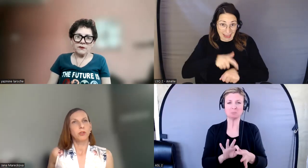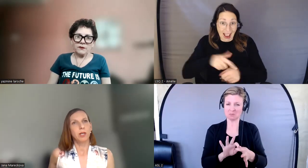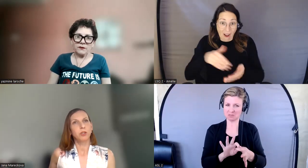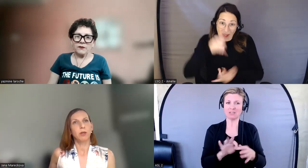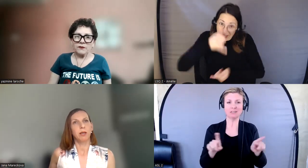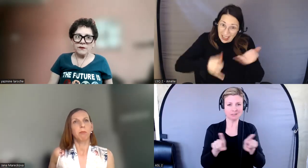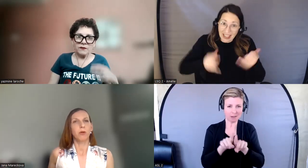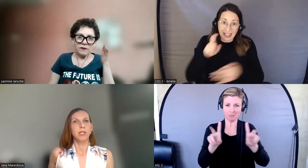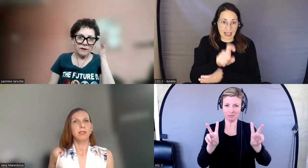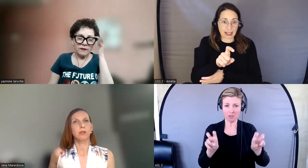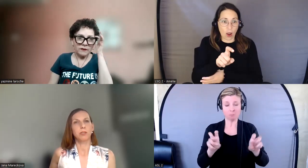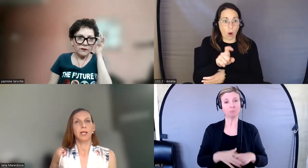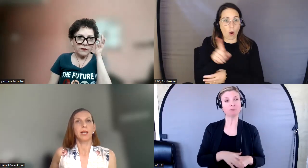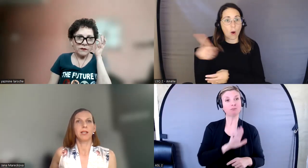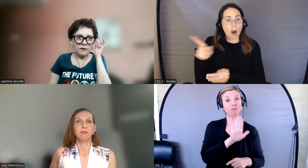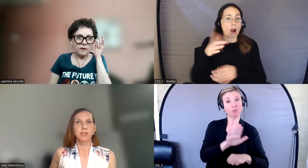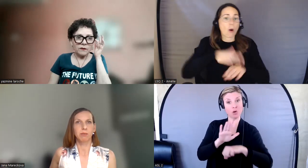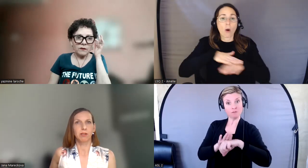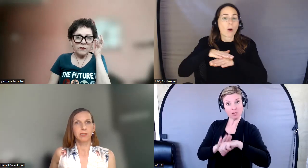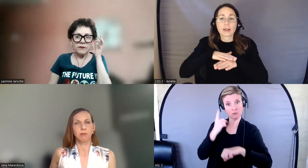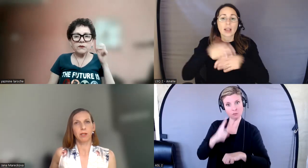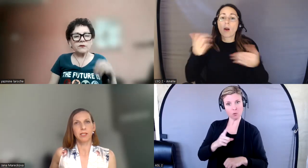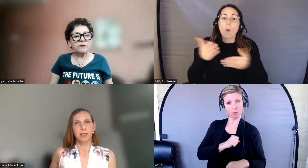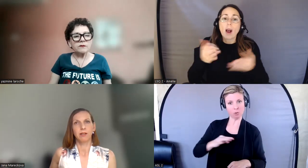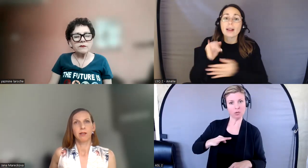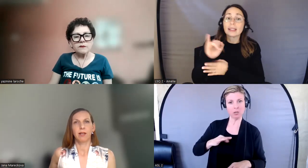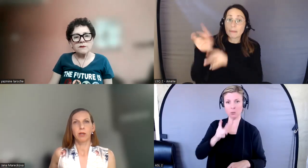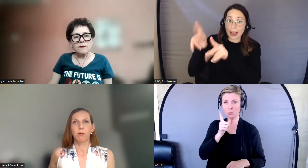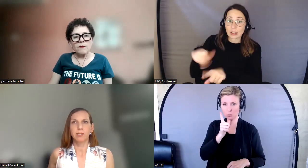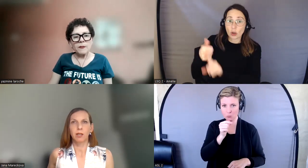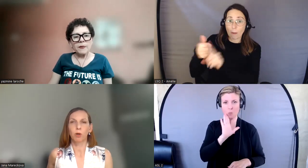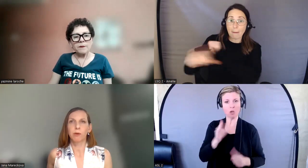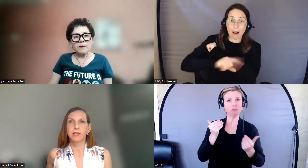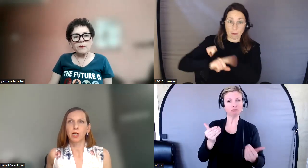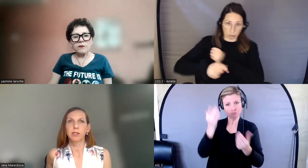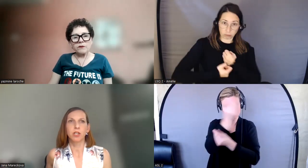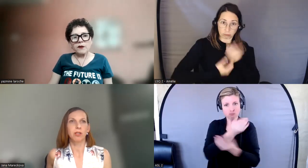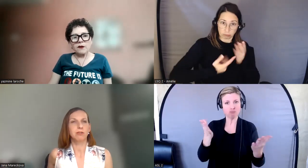you give to an employee disclosing an invisible disability and requesting workplace accommodations